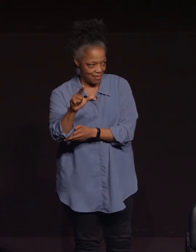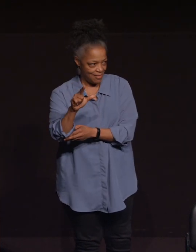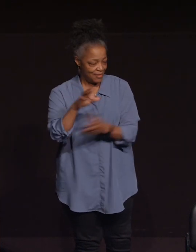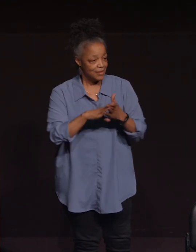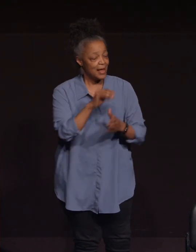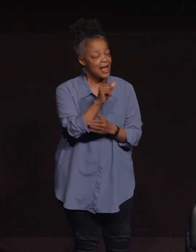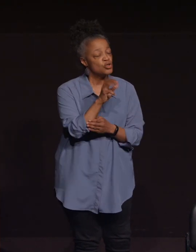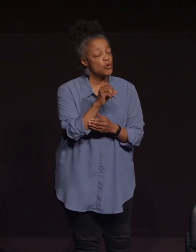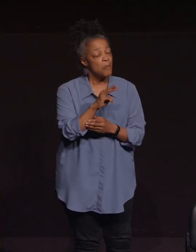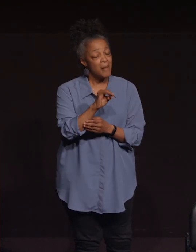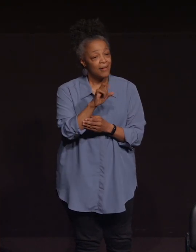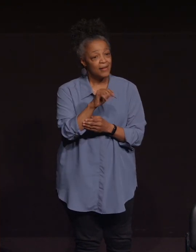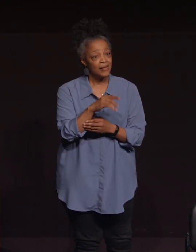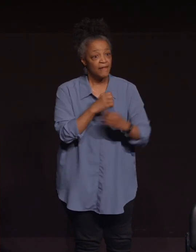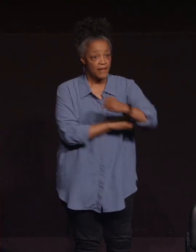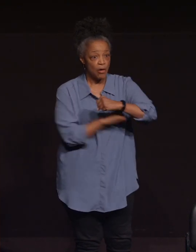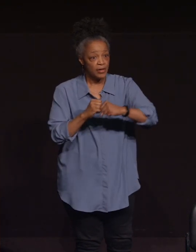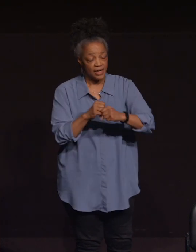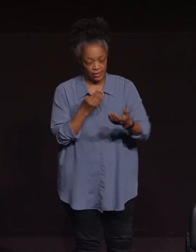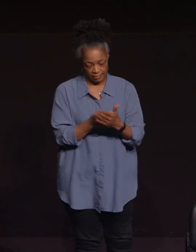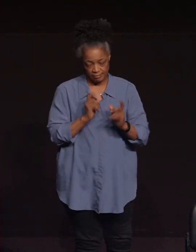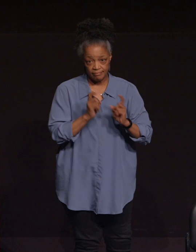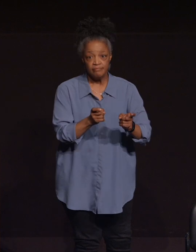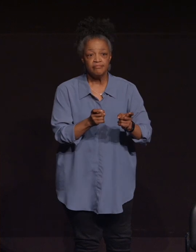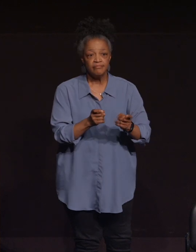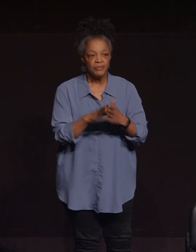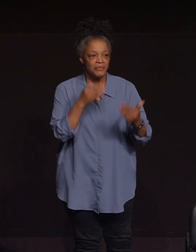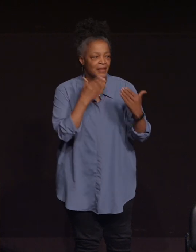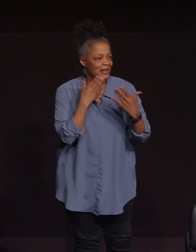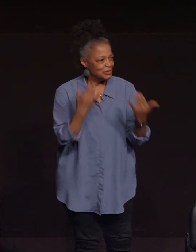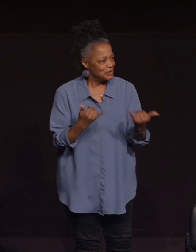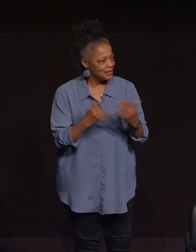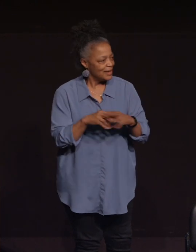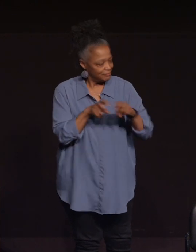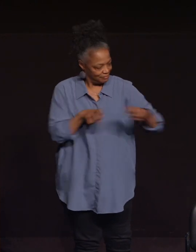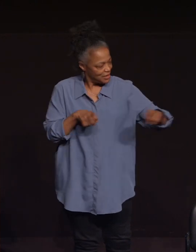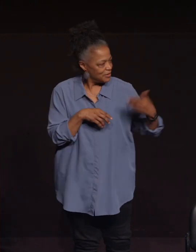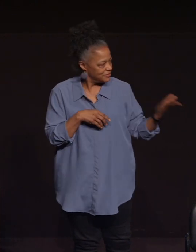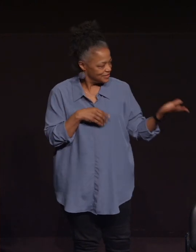Foundation; I want to thank today's panelists Cheryl and